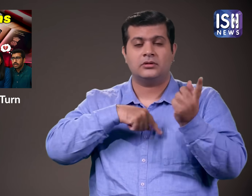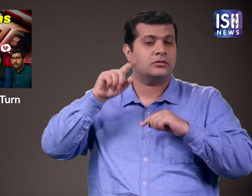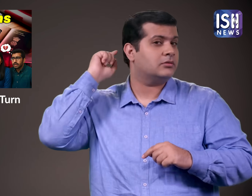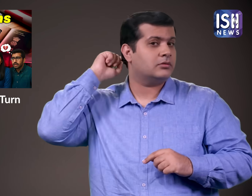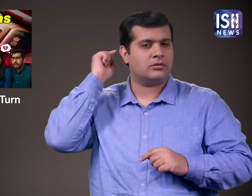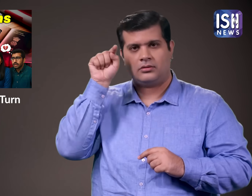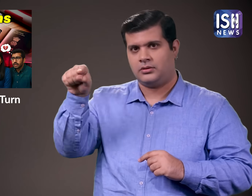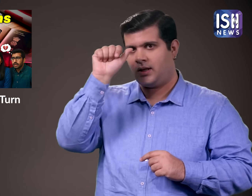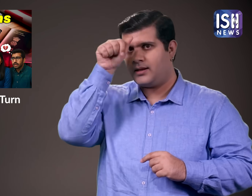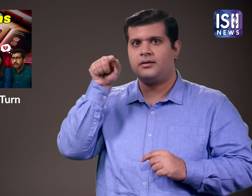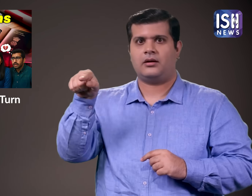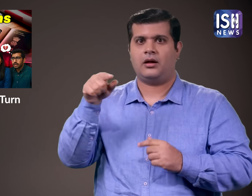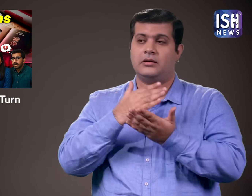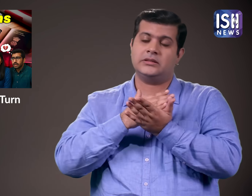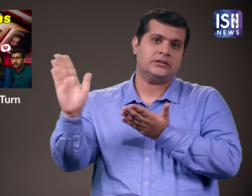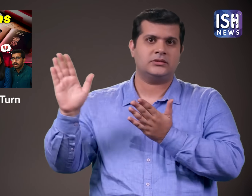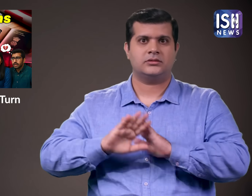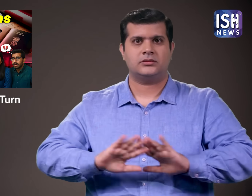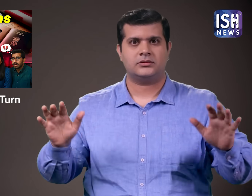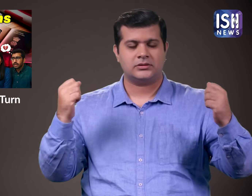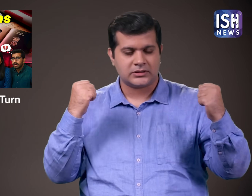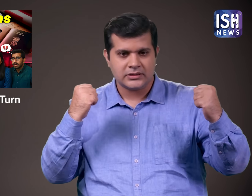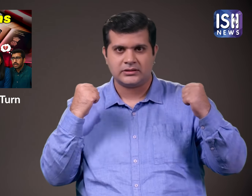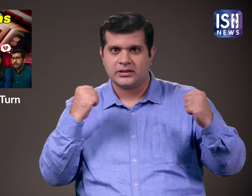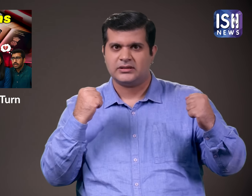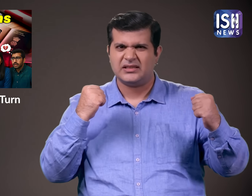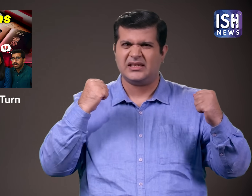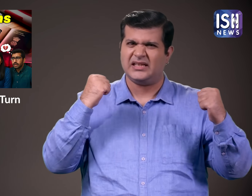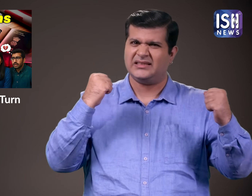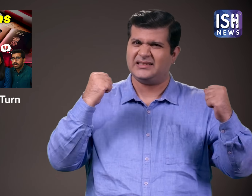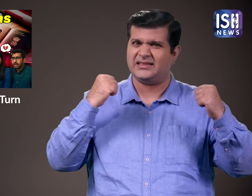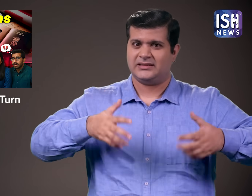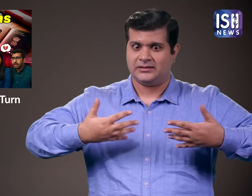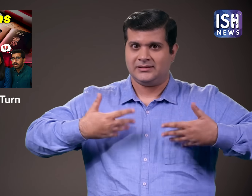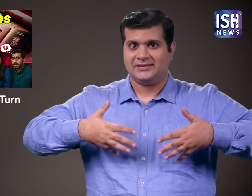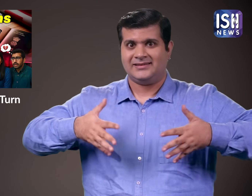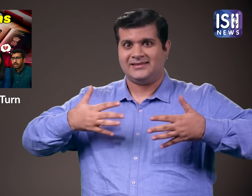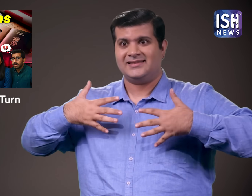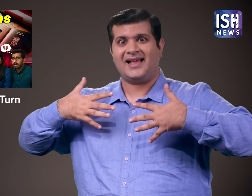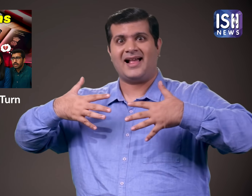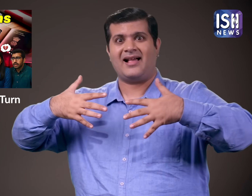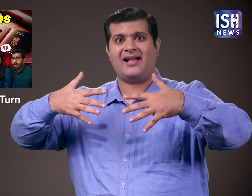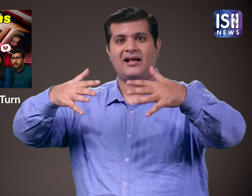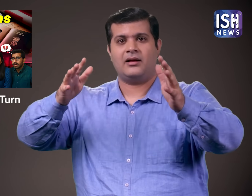They mainly wanted to push India out, and they were excited.